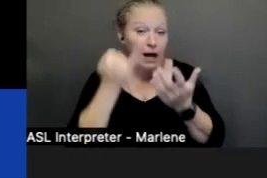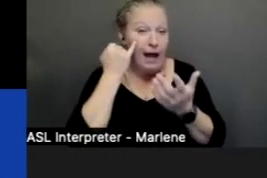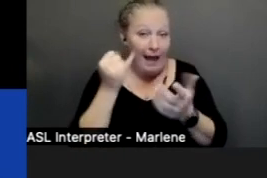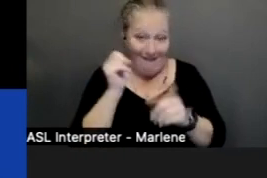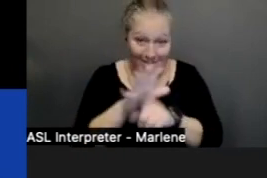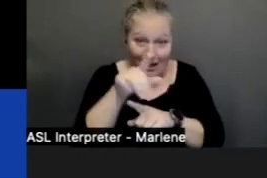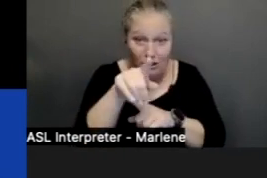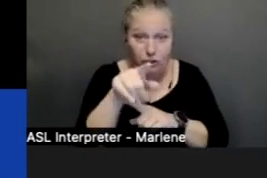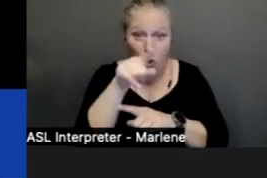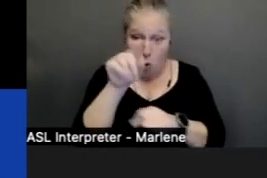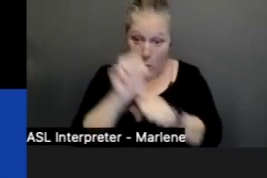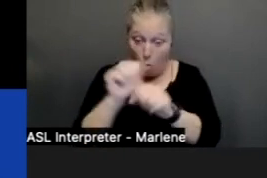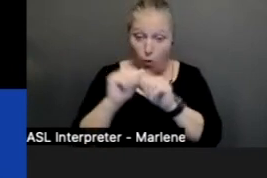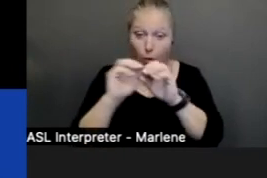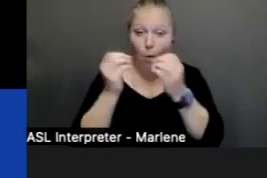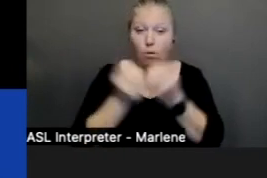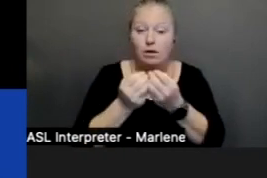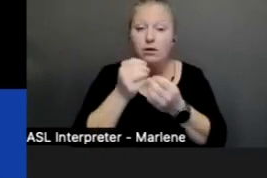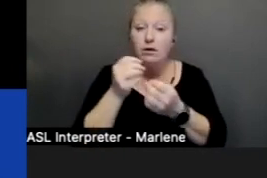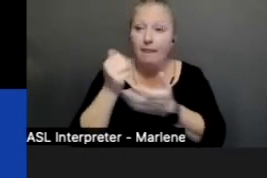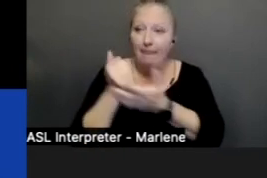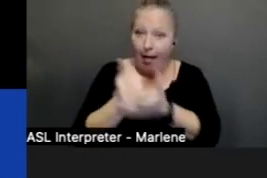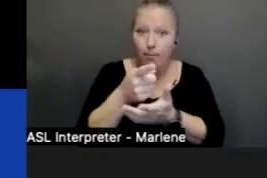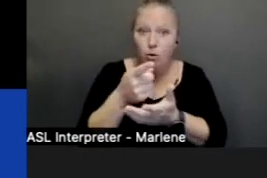have you worked with organizations that have helped? And if so, what was helpful